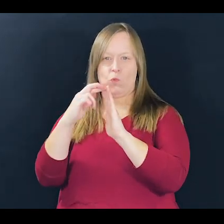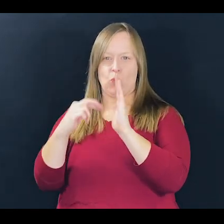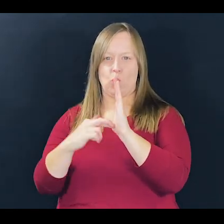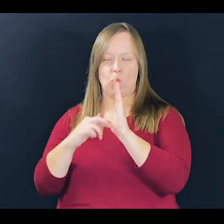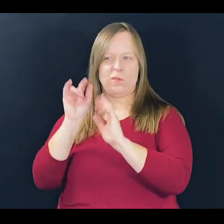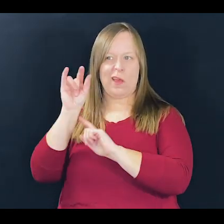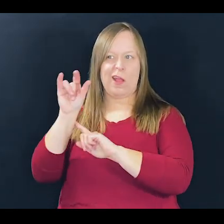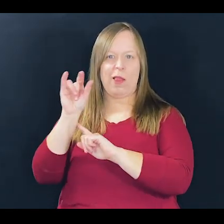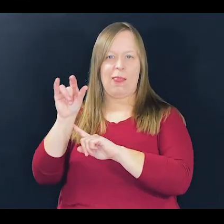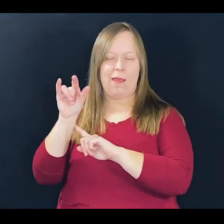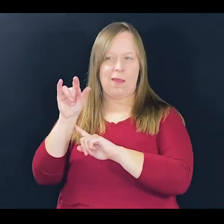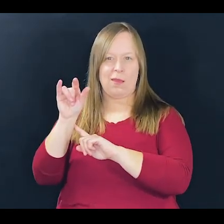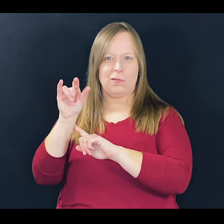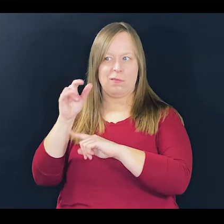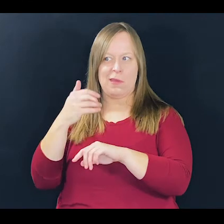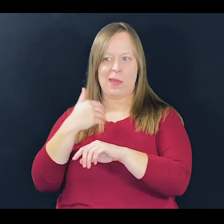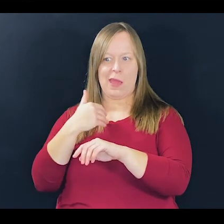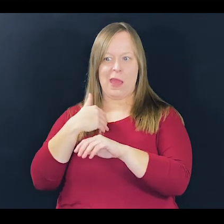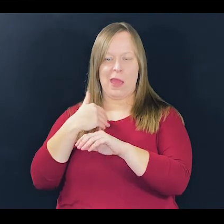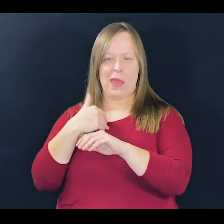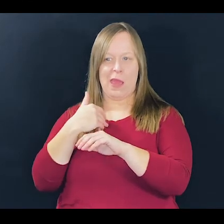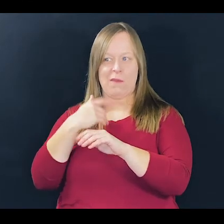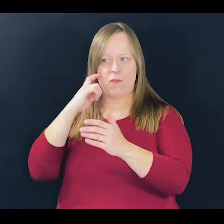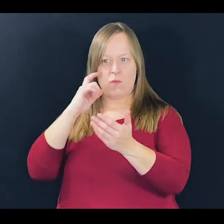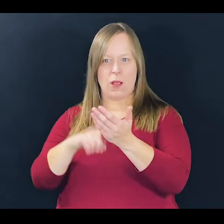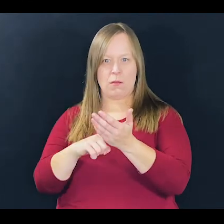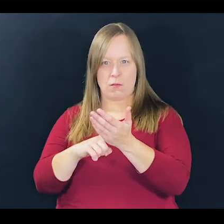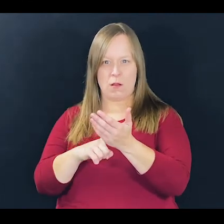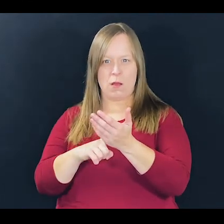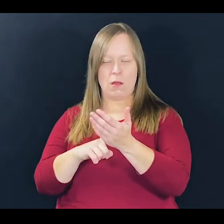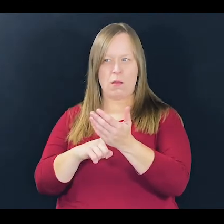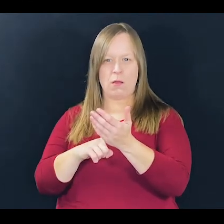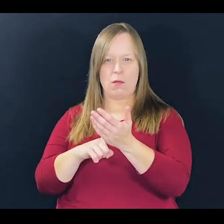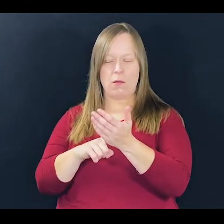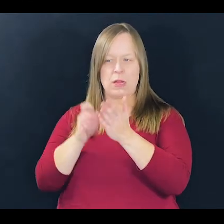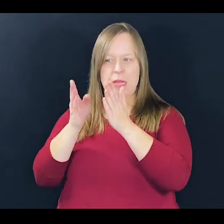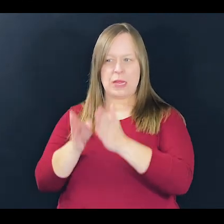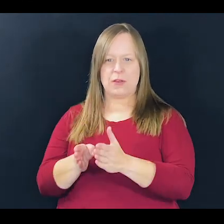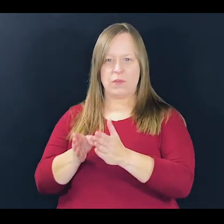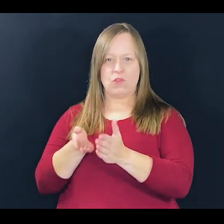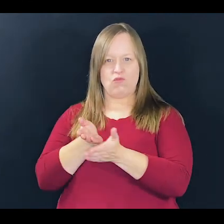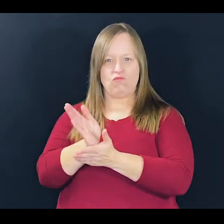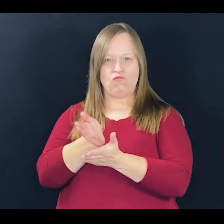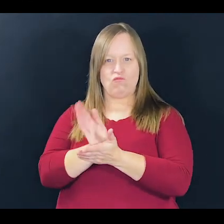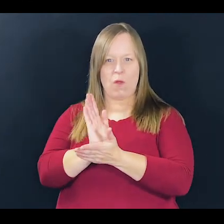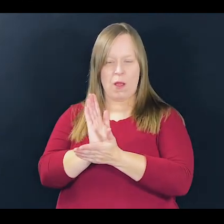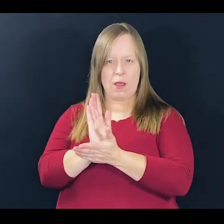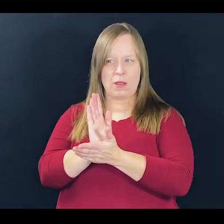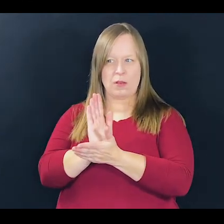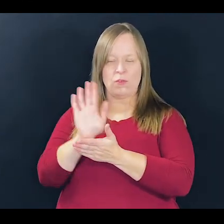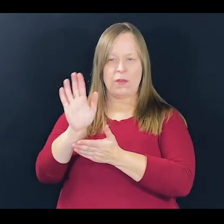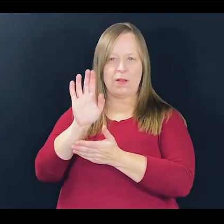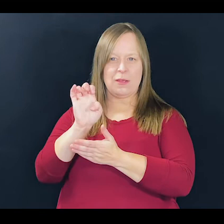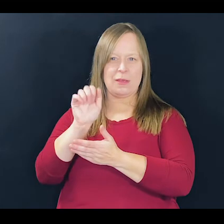the airlines have in recognizing an individual's right to their emotional